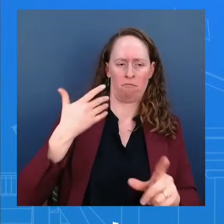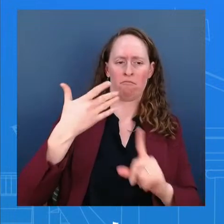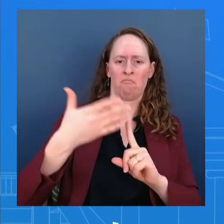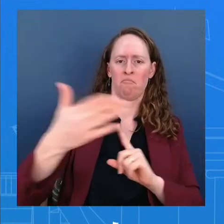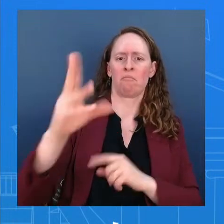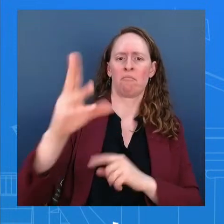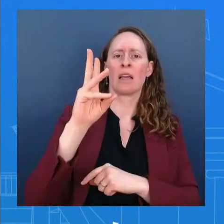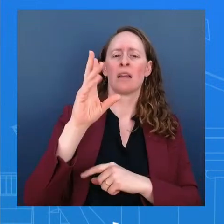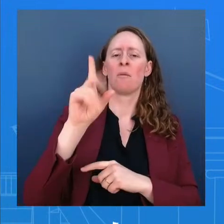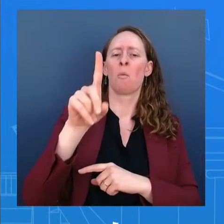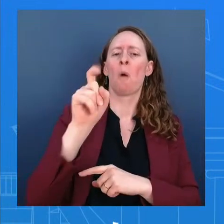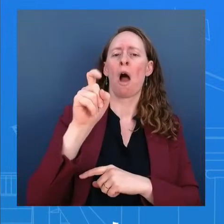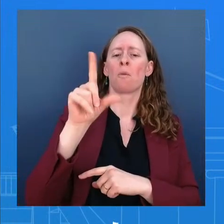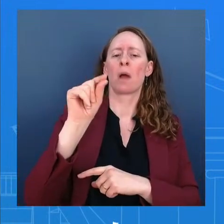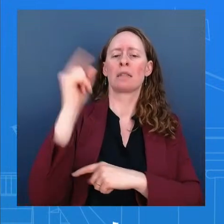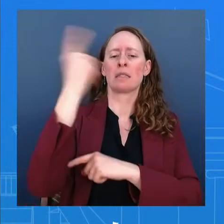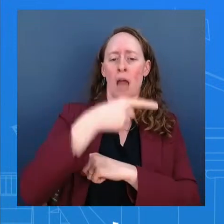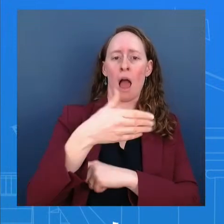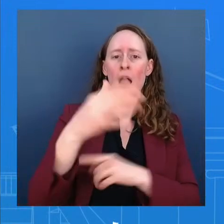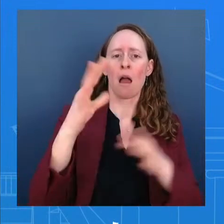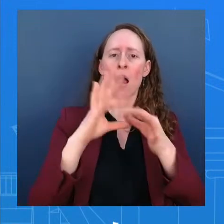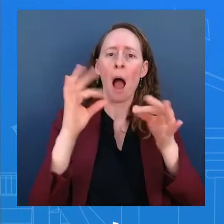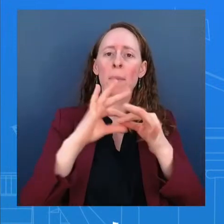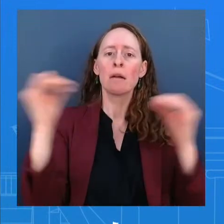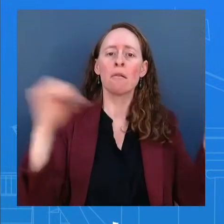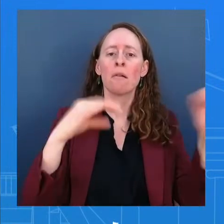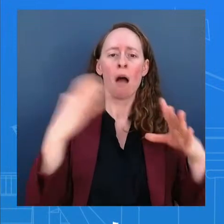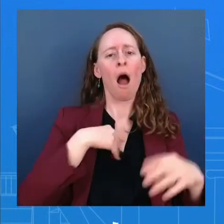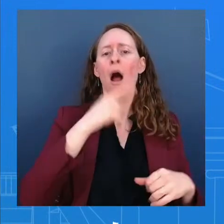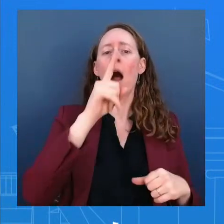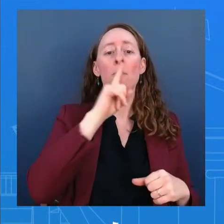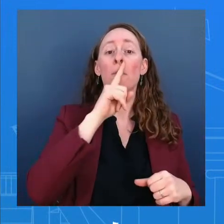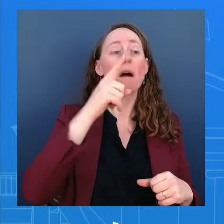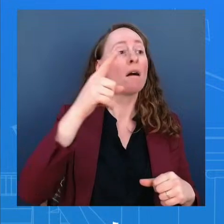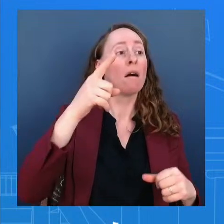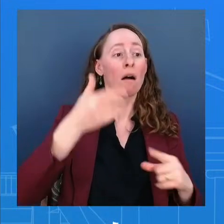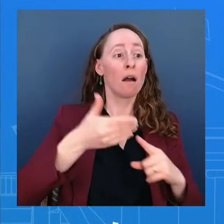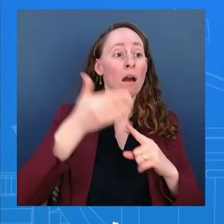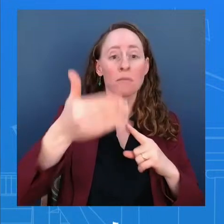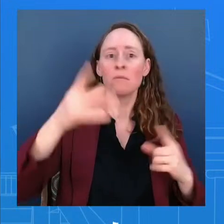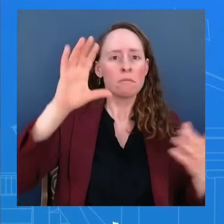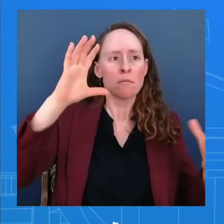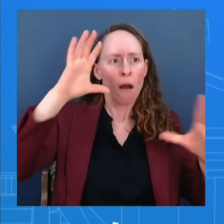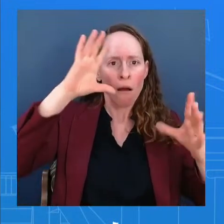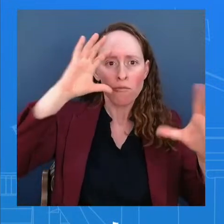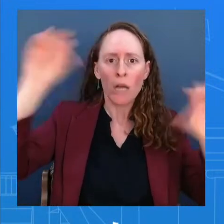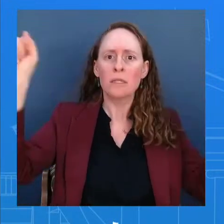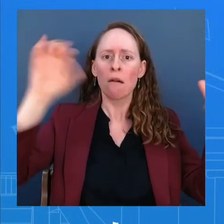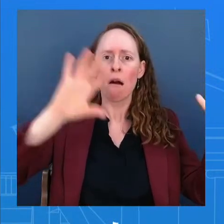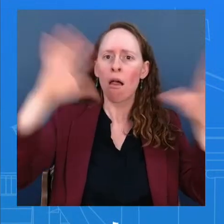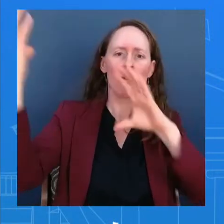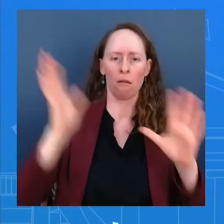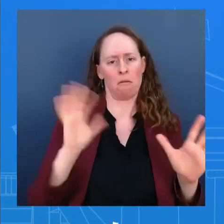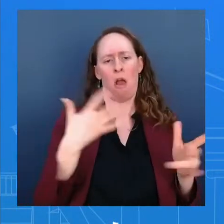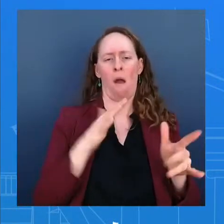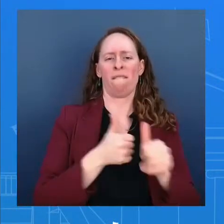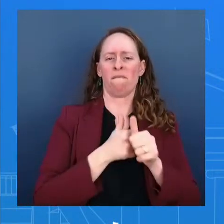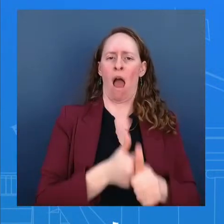where they immediately have to start moving out. They can take comments and they can make judgments at that point